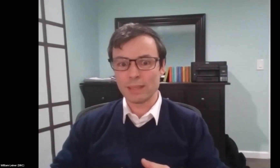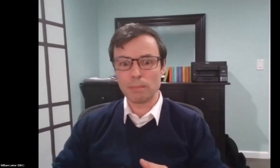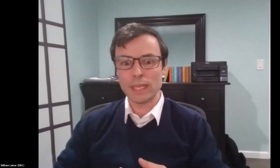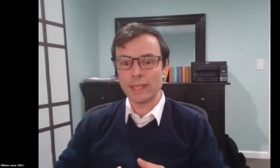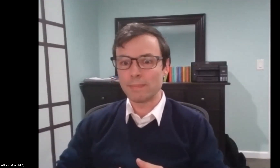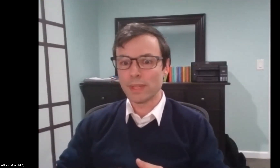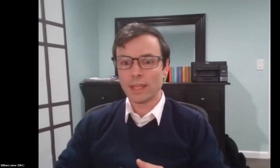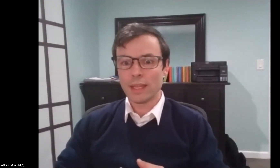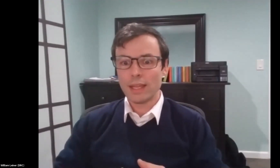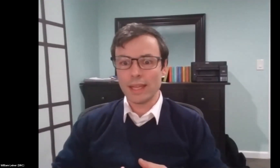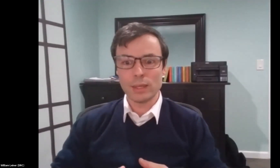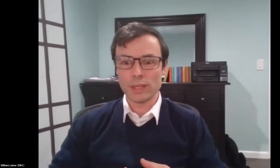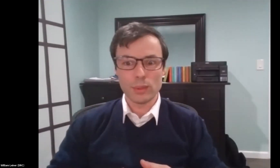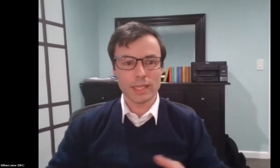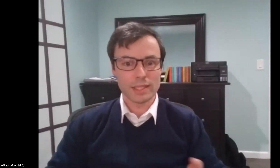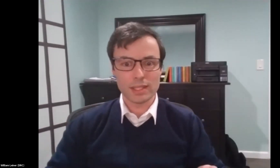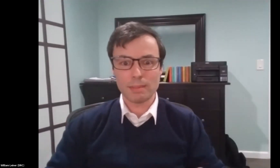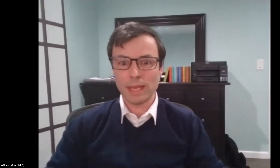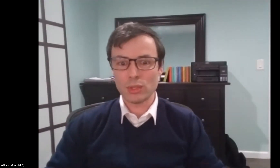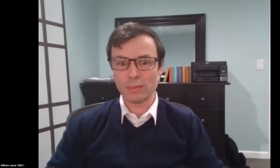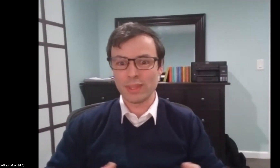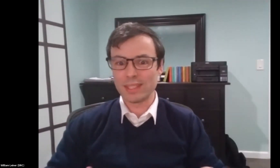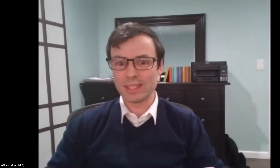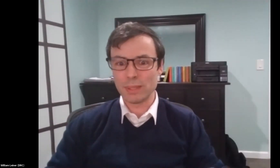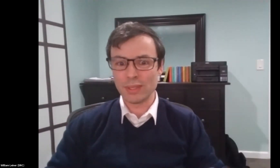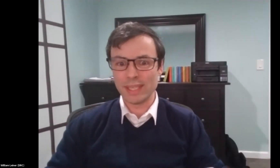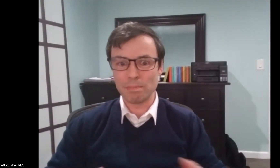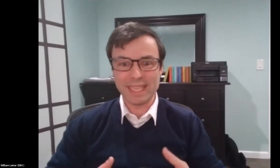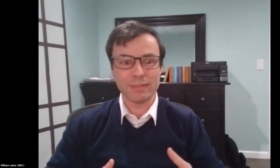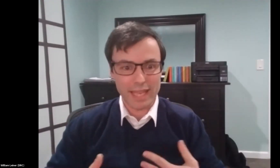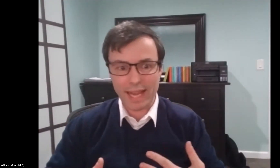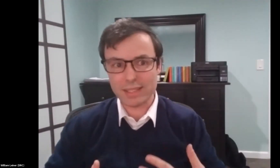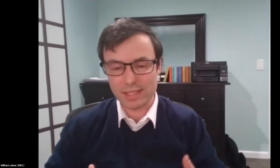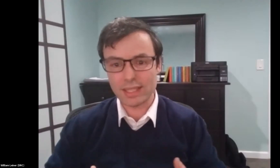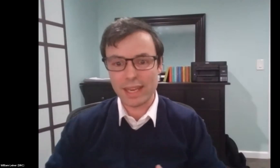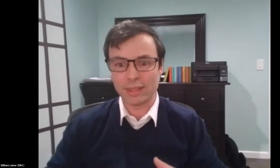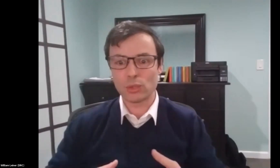supporters we're not just talking about immediate family